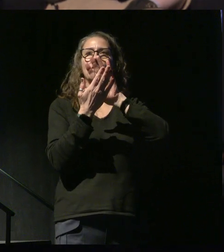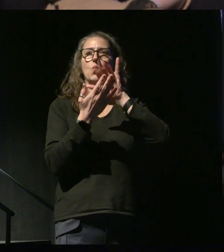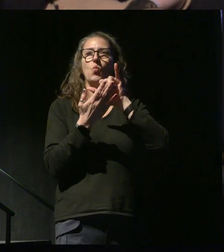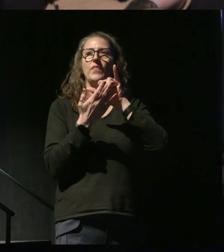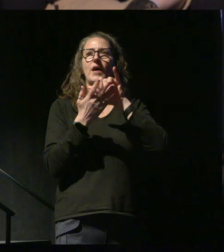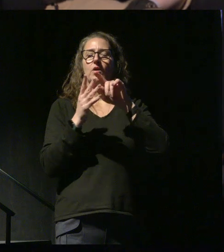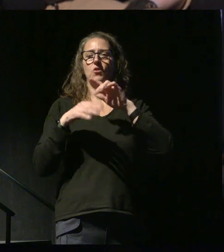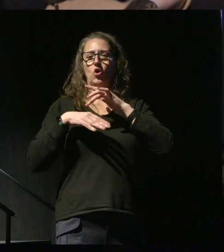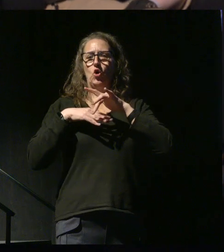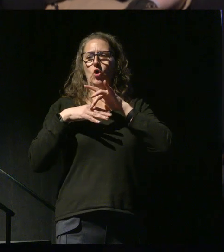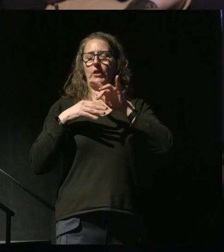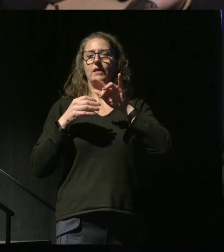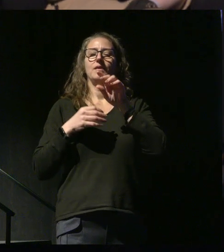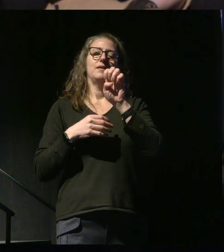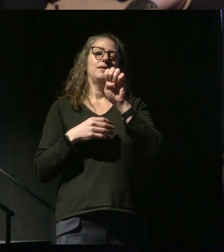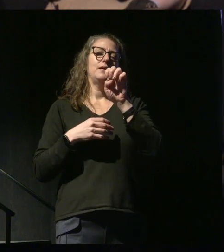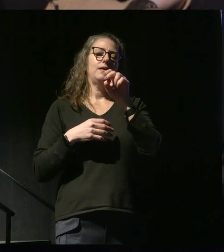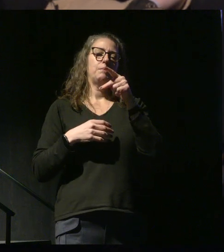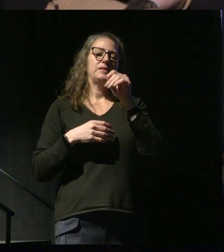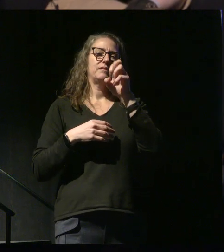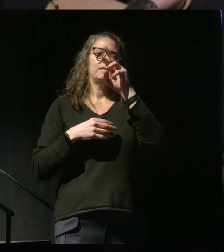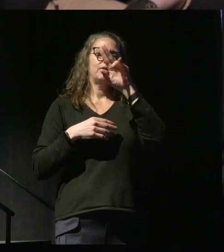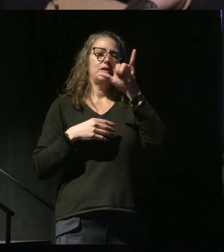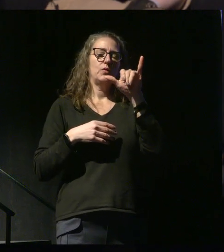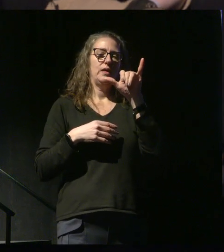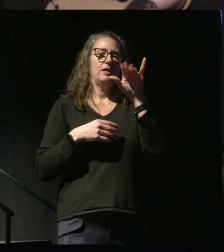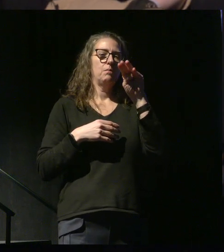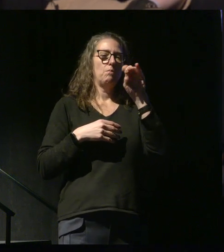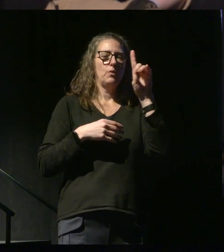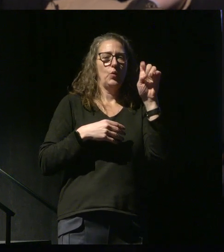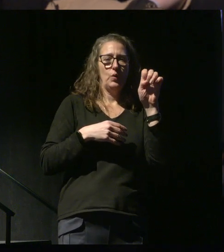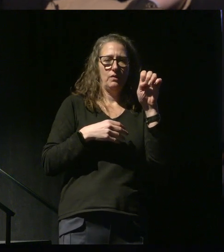is it allows you to be intimate with your reader,